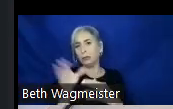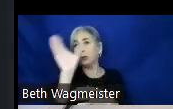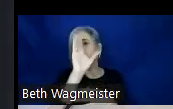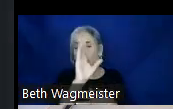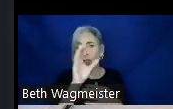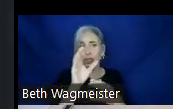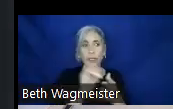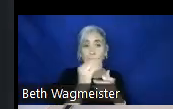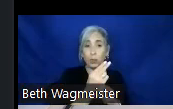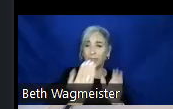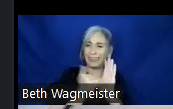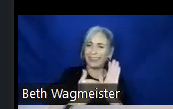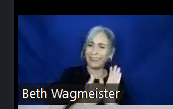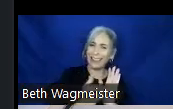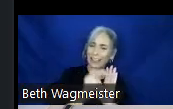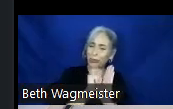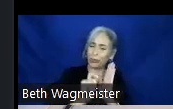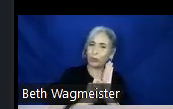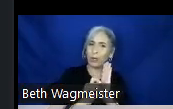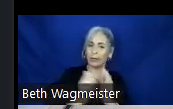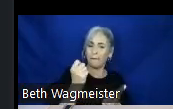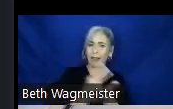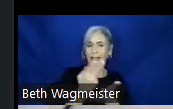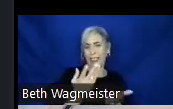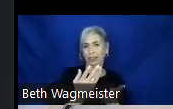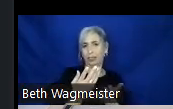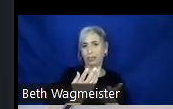can then use to write validation. It is a bit of a technical story.